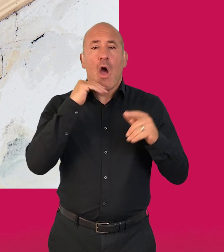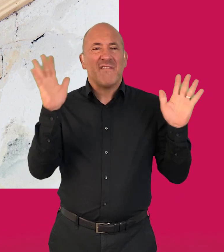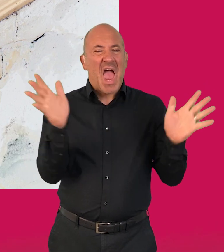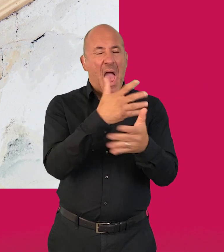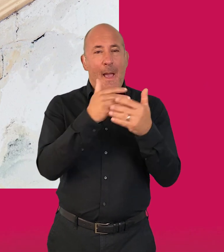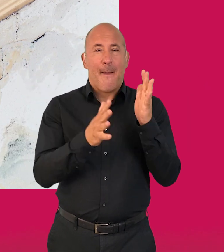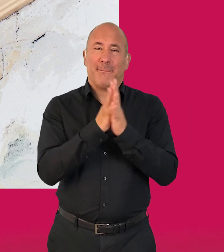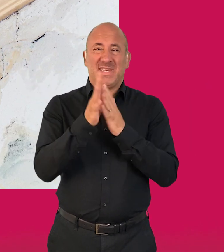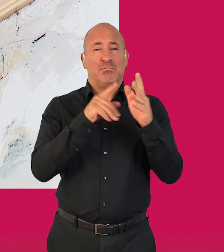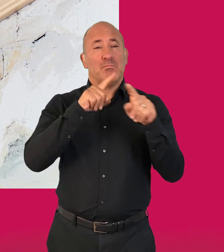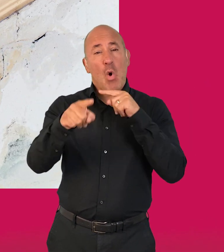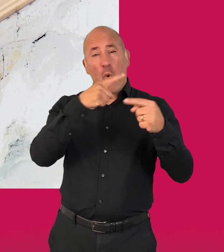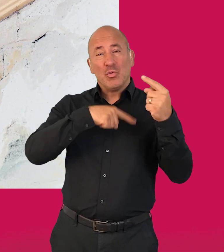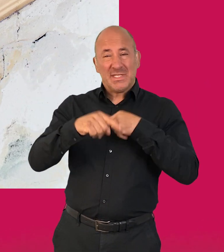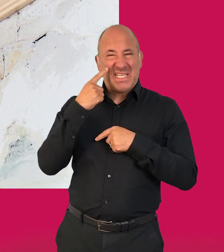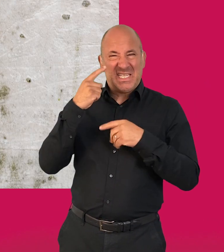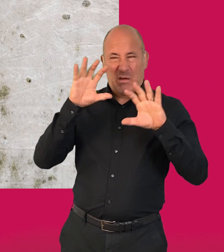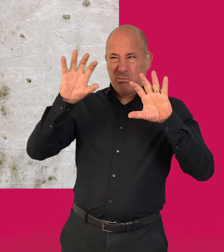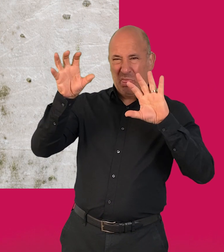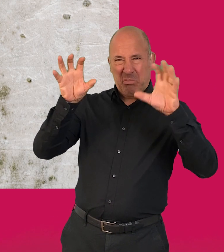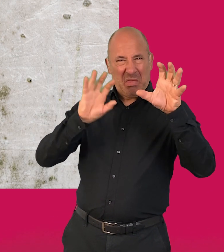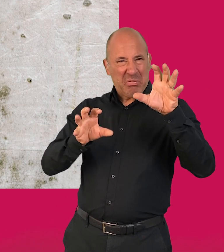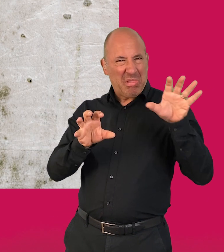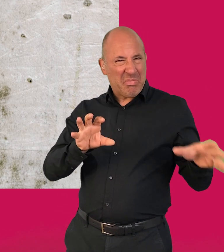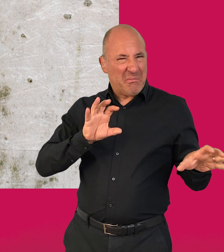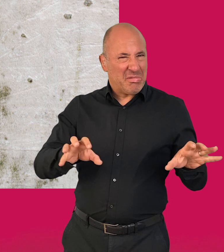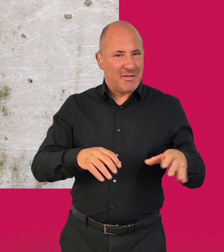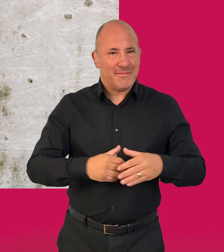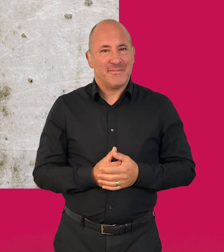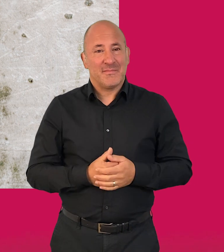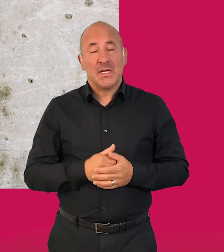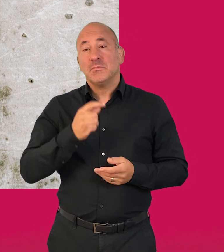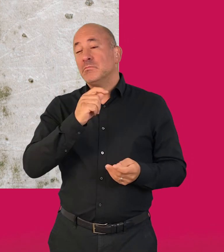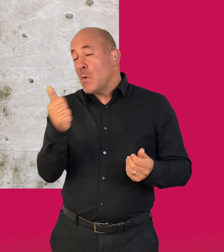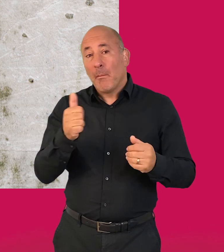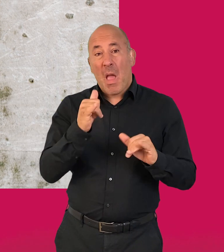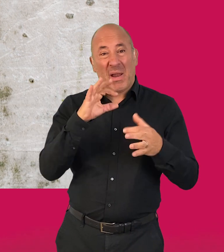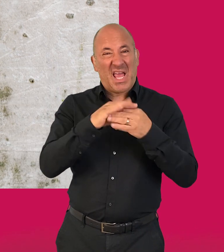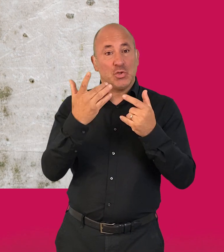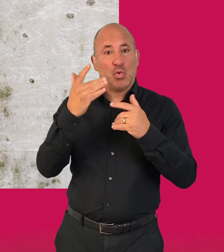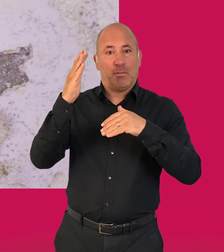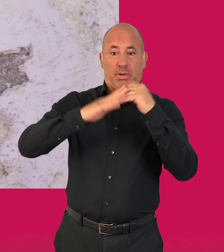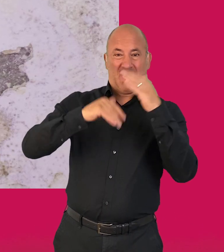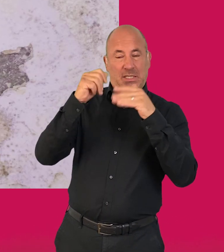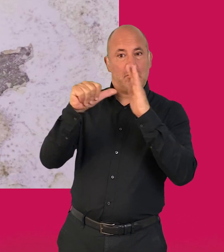make our homes especially prone to indoor mould. Occasionally it might be caused by a structural problem